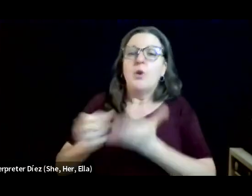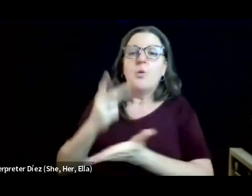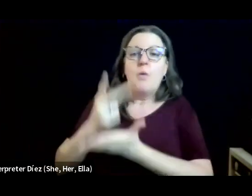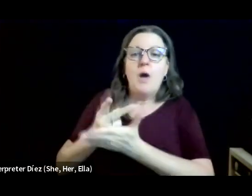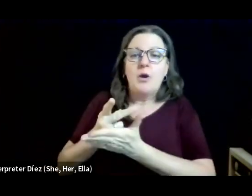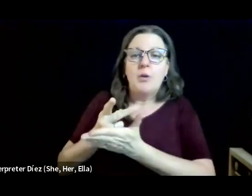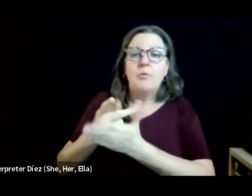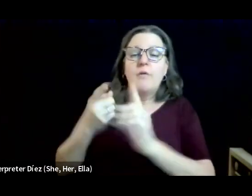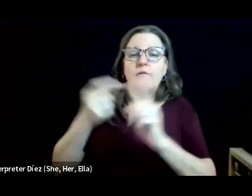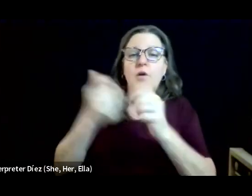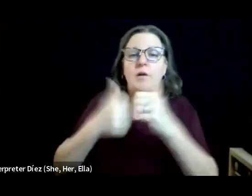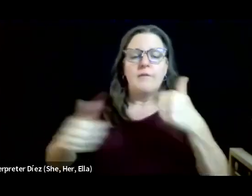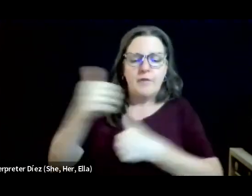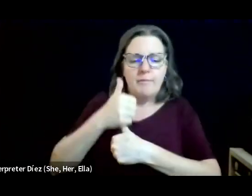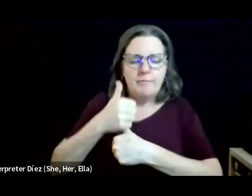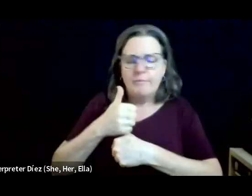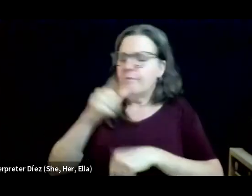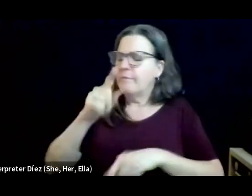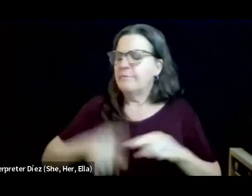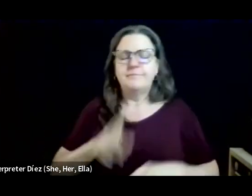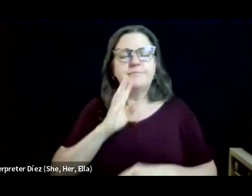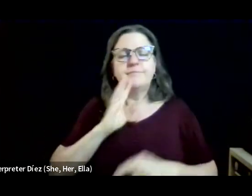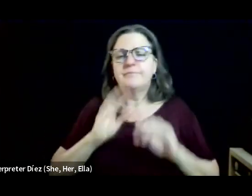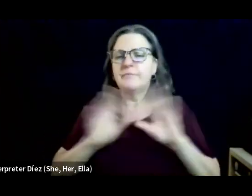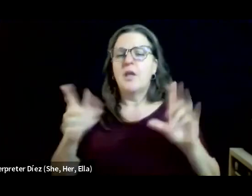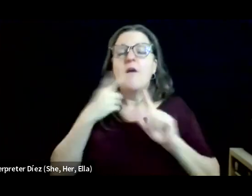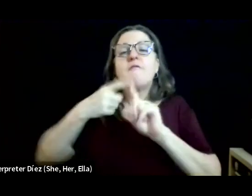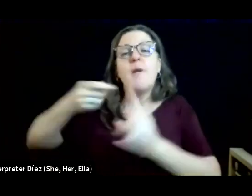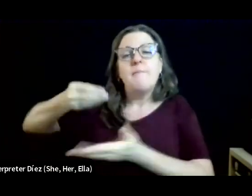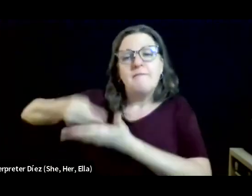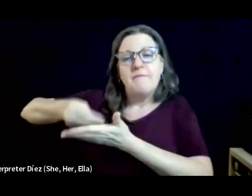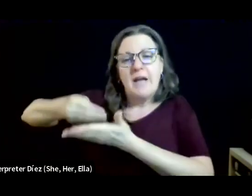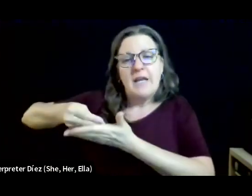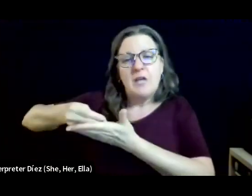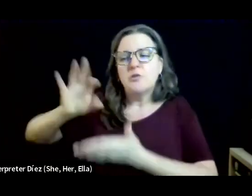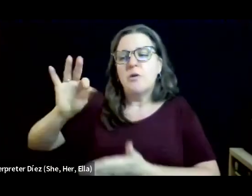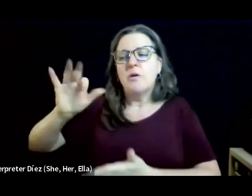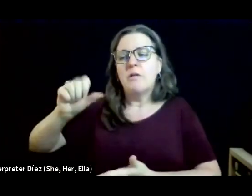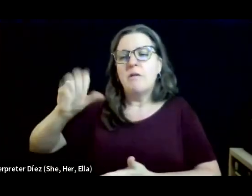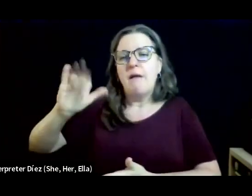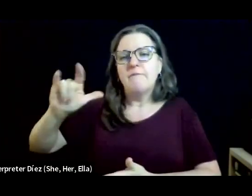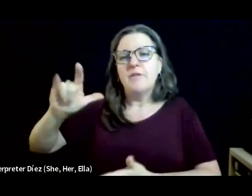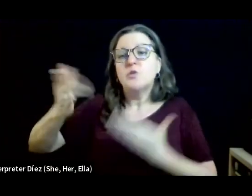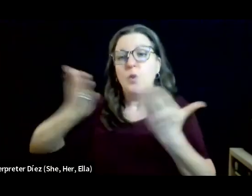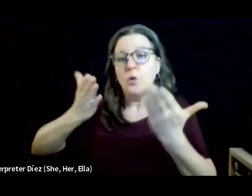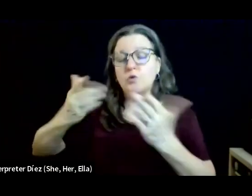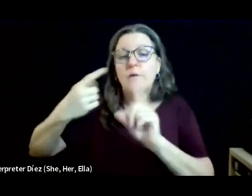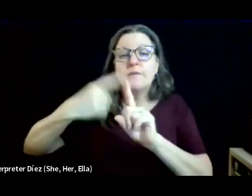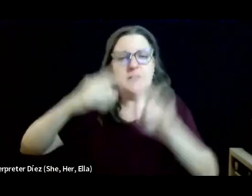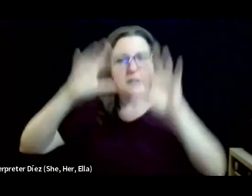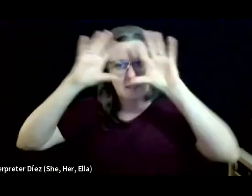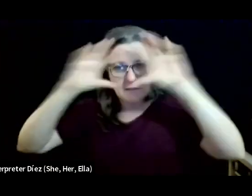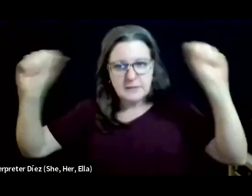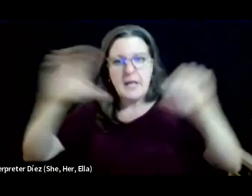I just can't get my words out, of financial and fiscal services, as well as the President and our Board of Trustees.